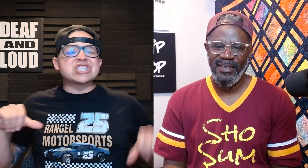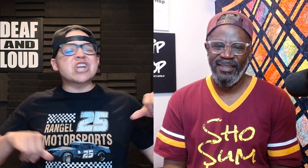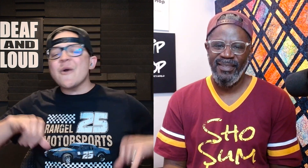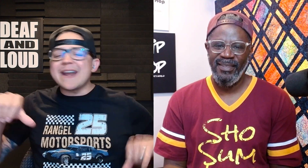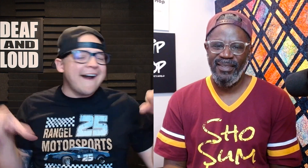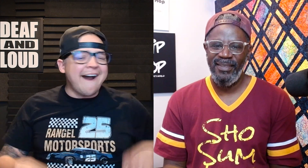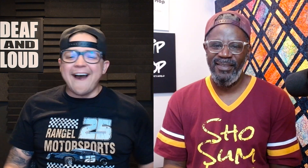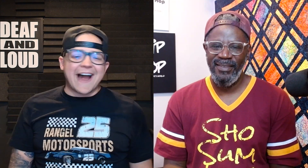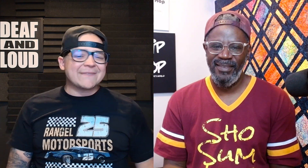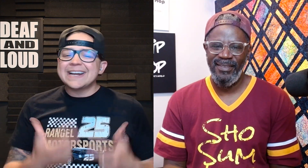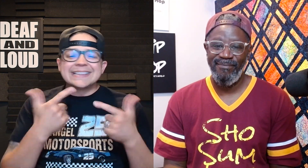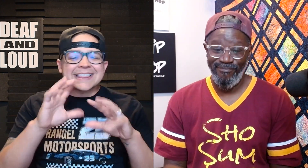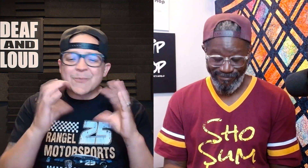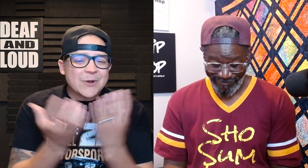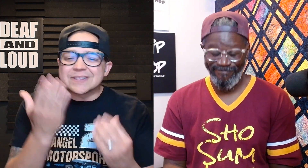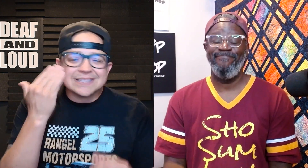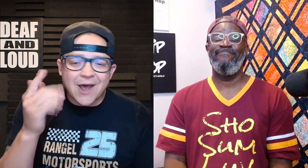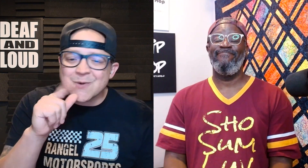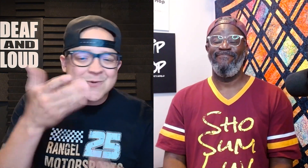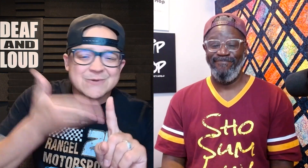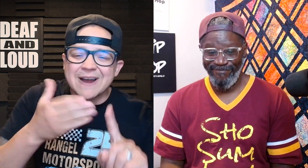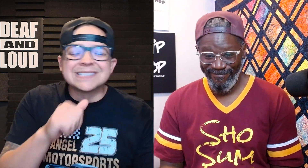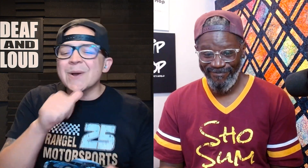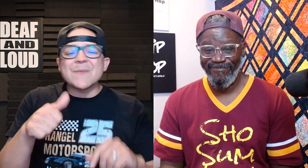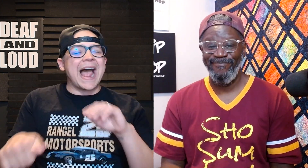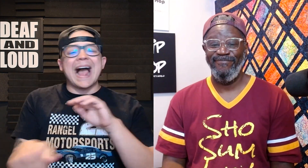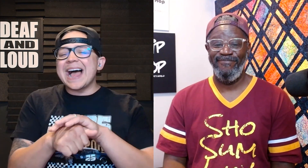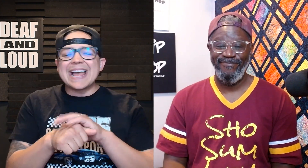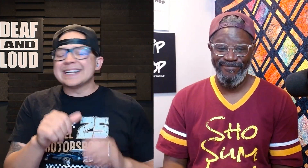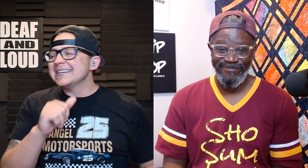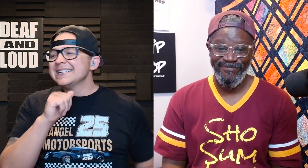Show it off! Let the world know who you are. Don't hide.